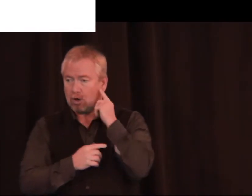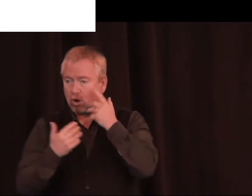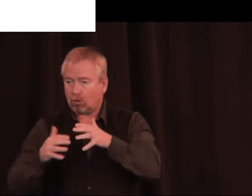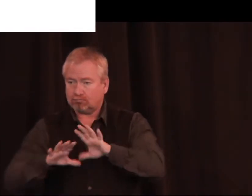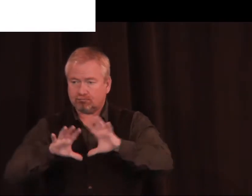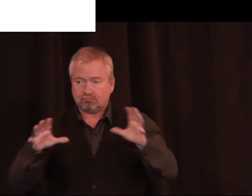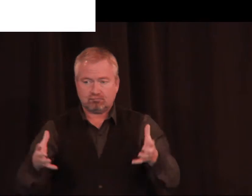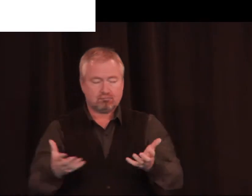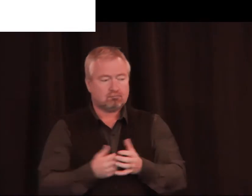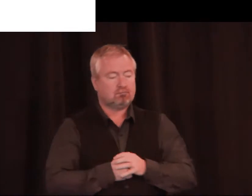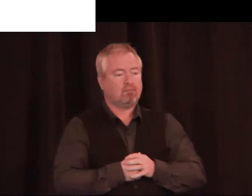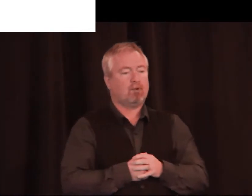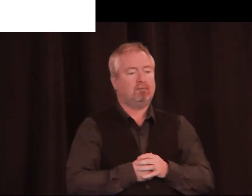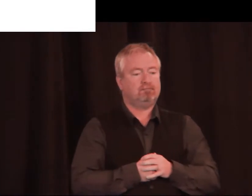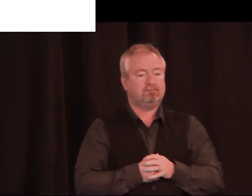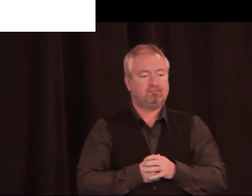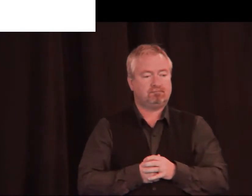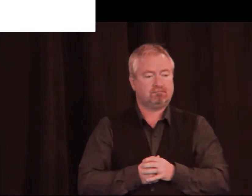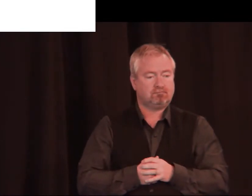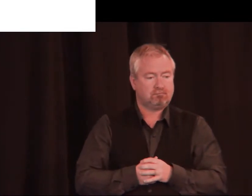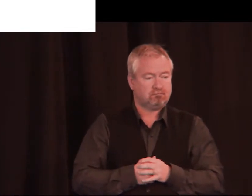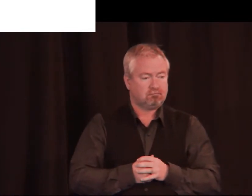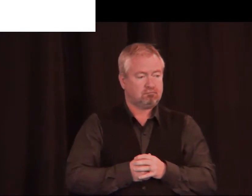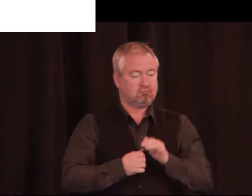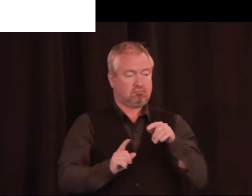A lot of the previous research that's been done on this topic,